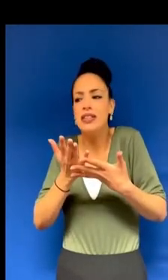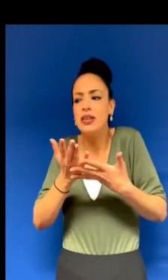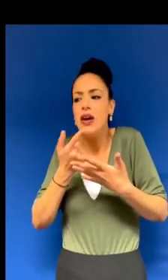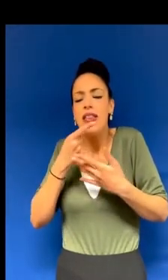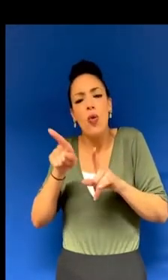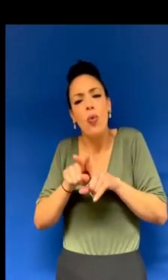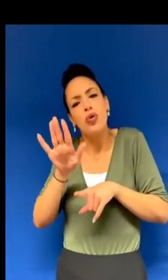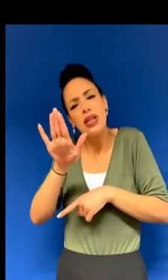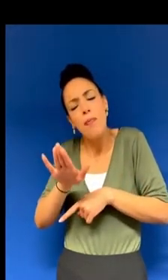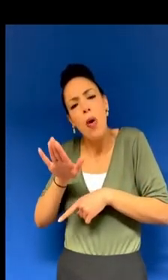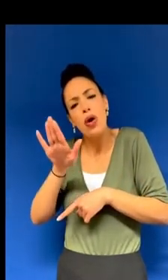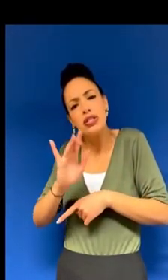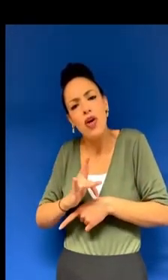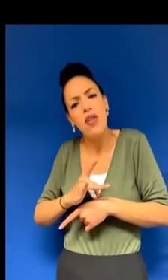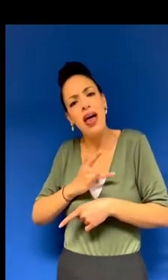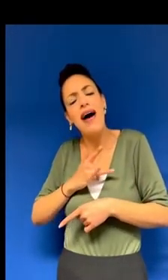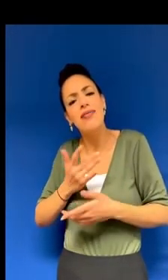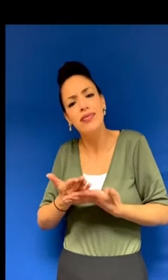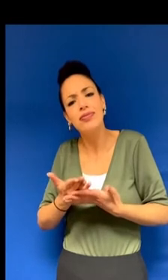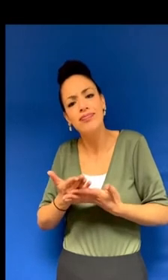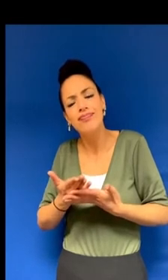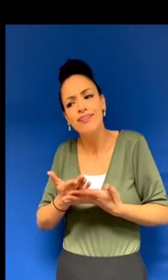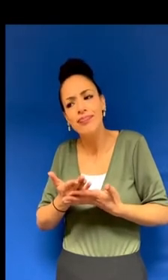There's this Audrey Lorde essay that has this thing about a merciless light you know,